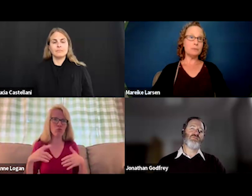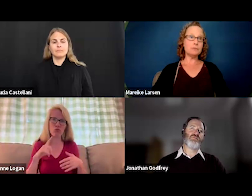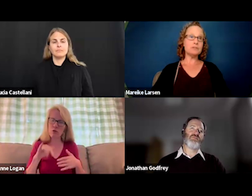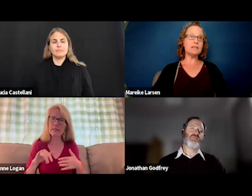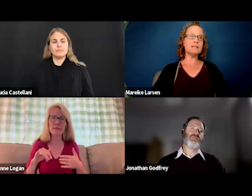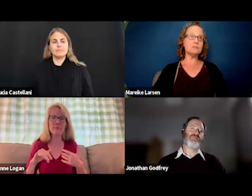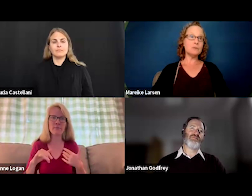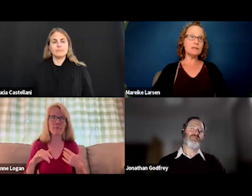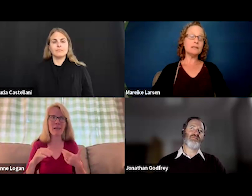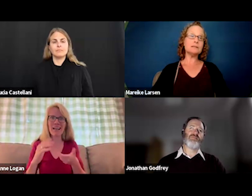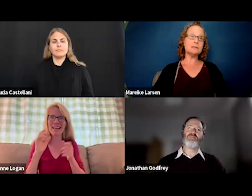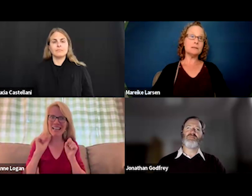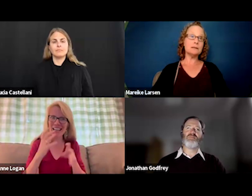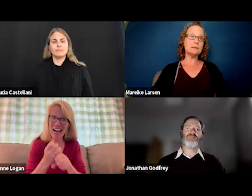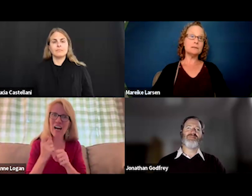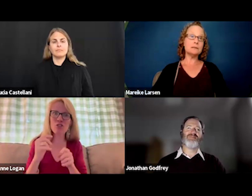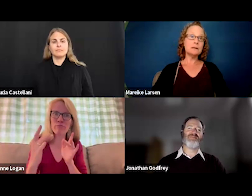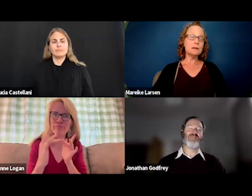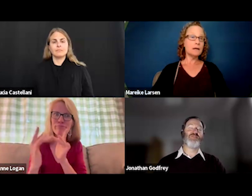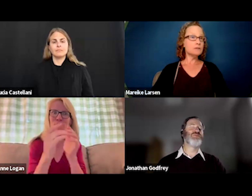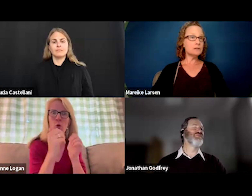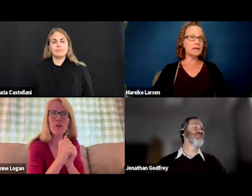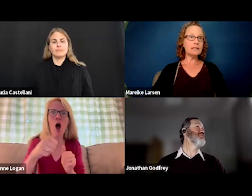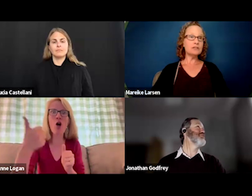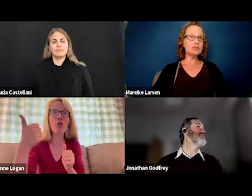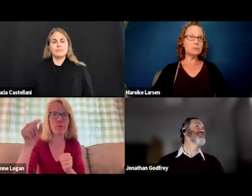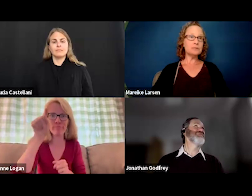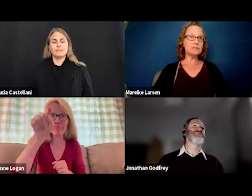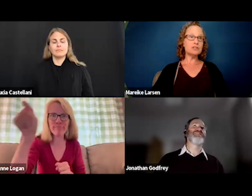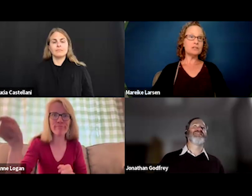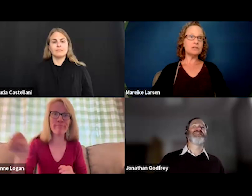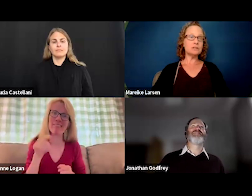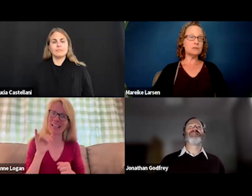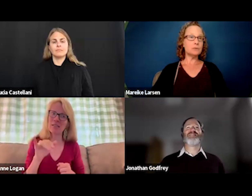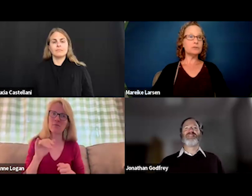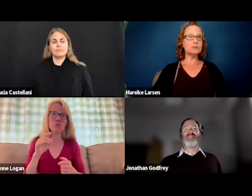represented within it. And I took that leadership position in order